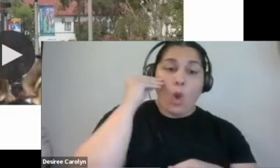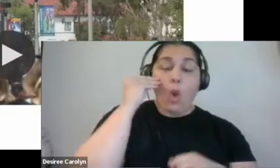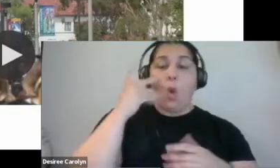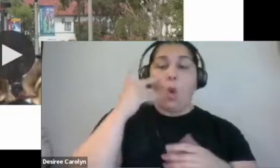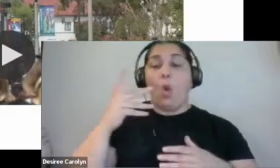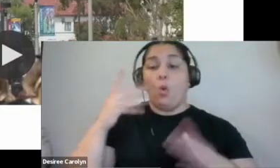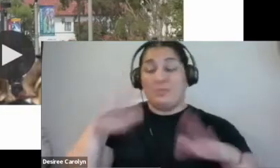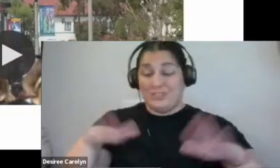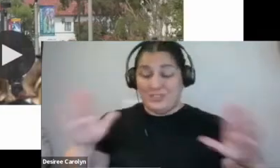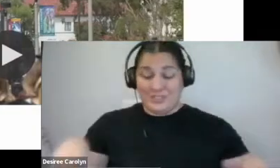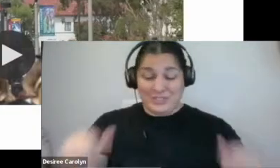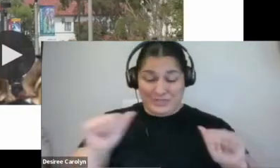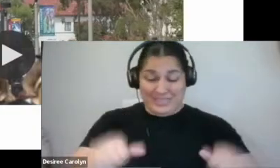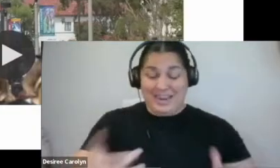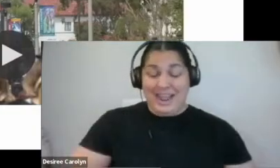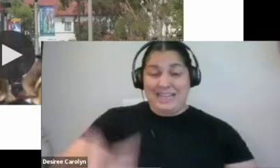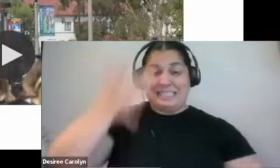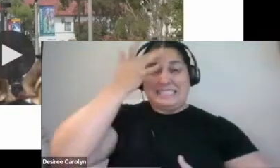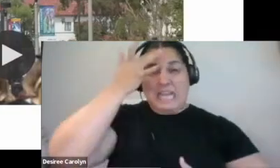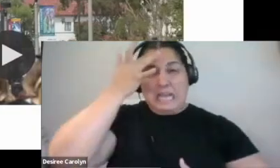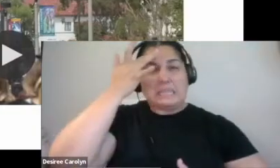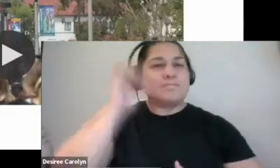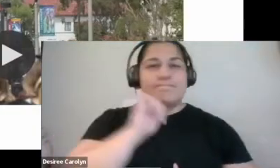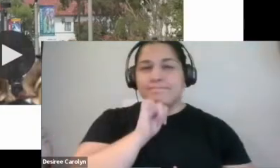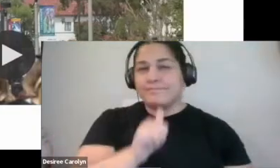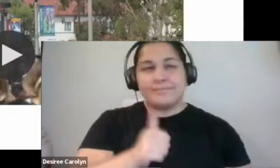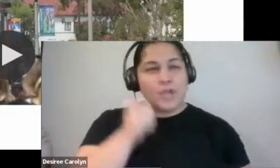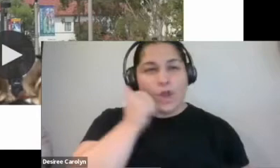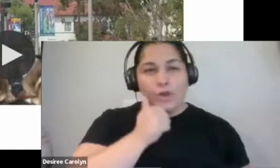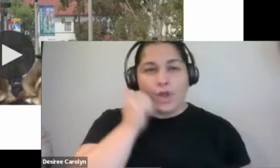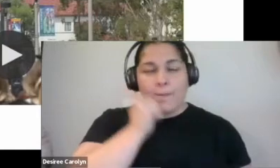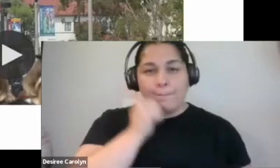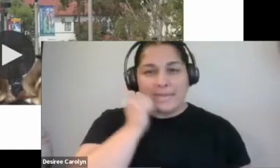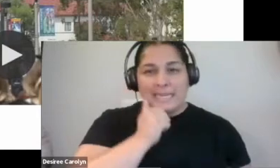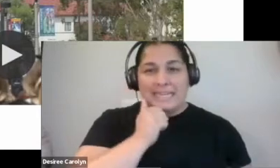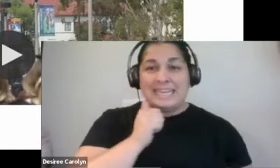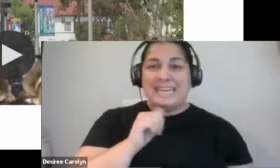It's not really surprising because we know that close contact is what can cause it